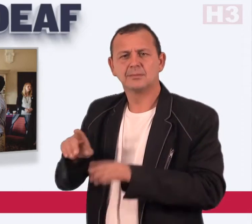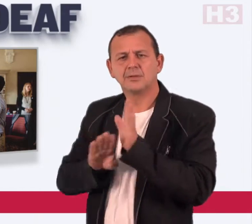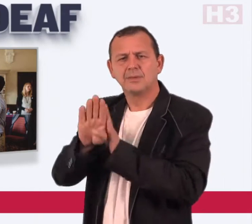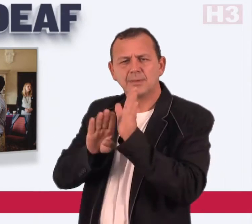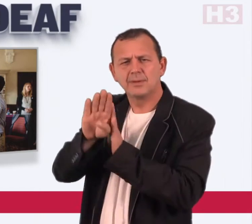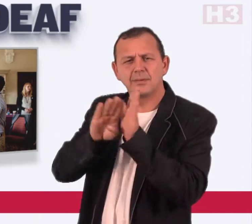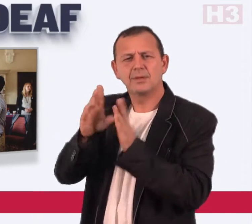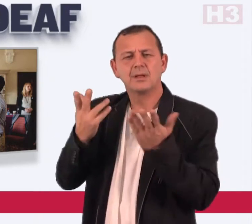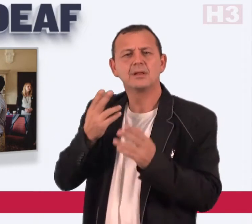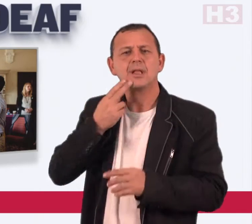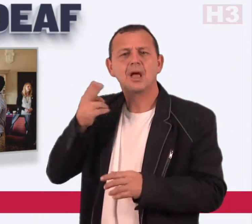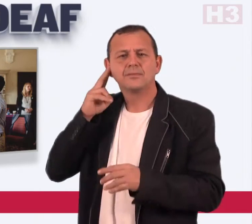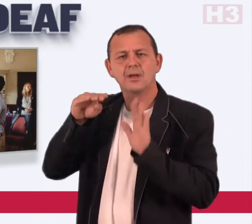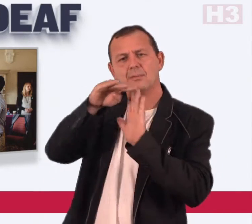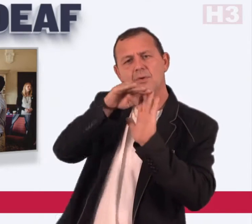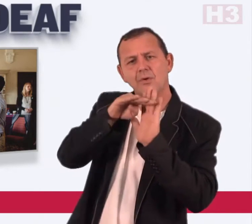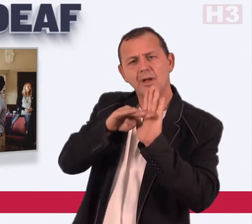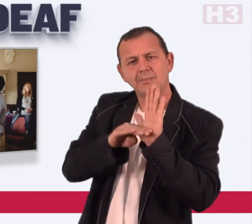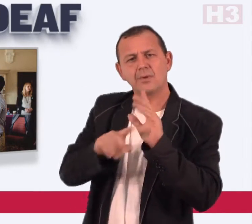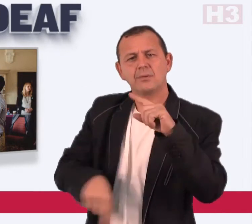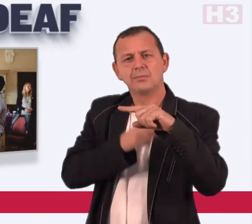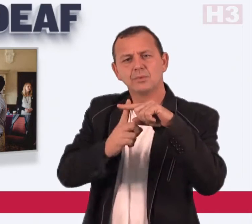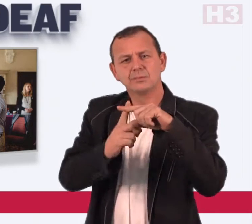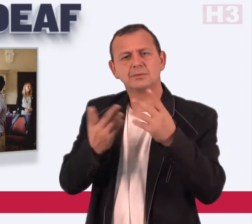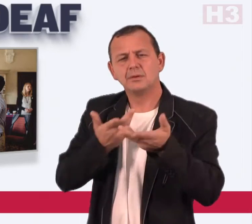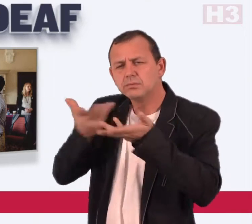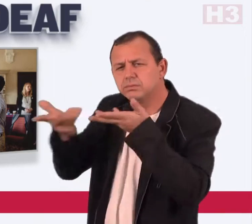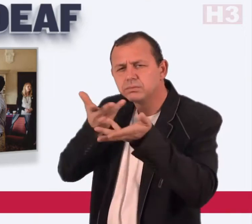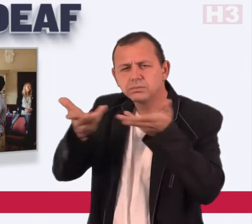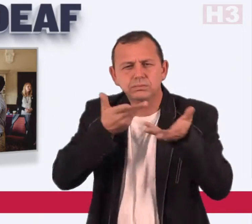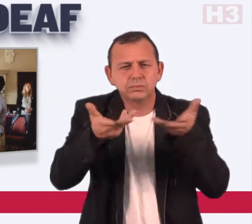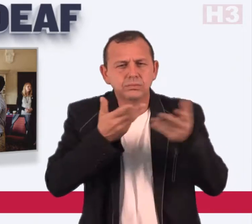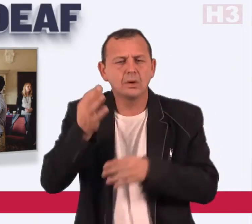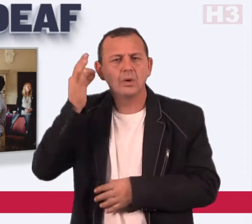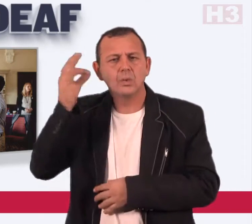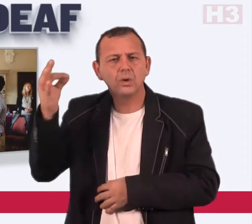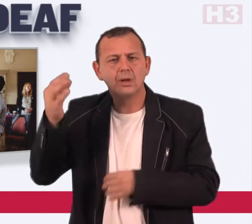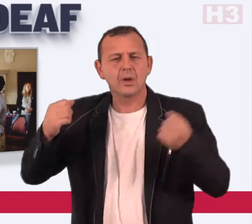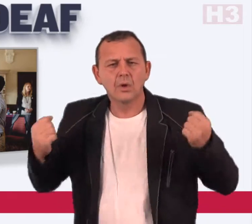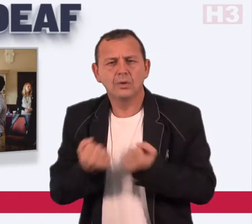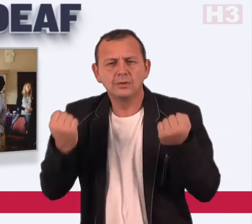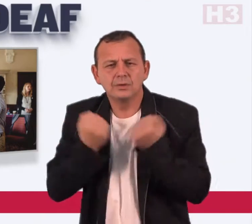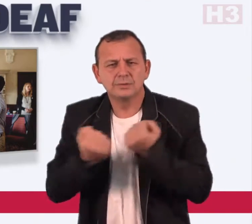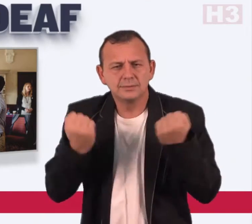on how to develop deaf programs and how to communicate with hearing organizations.